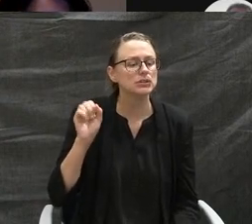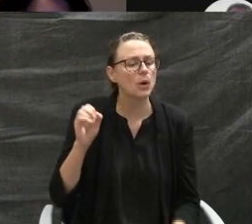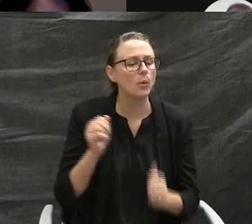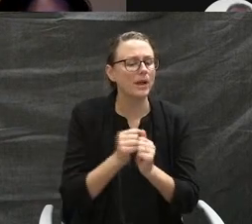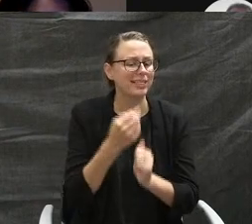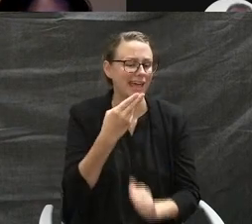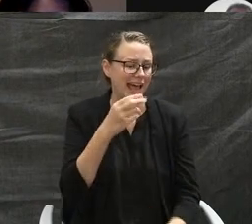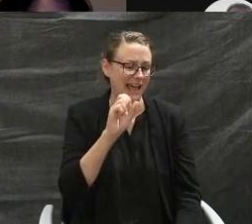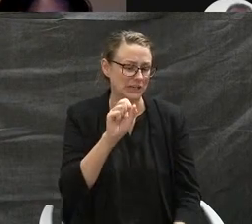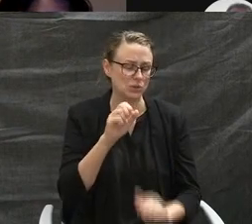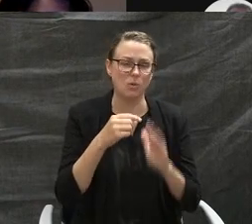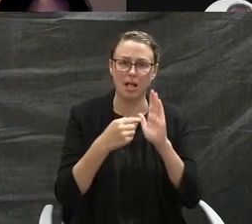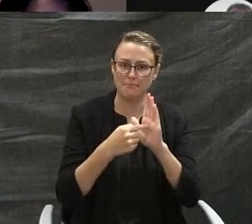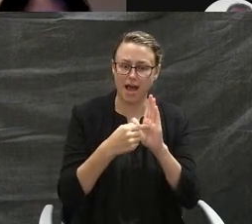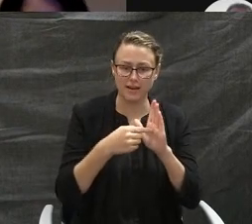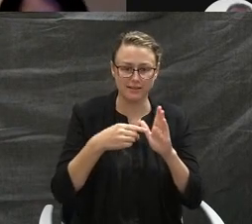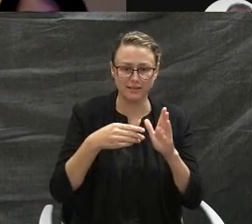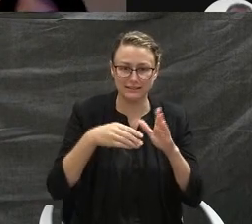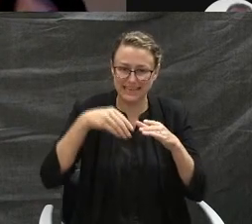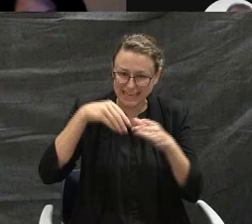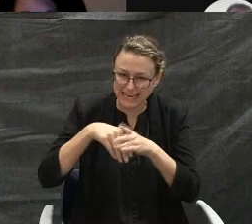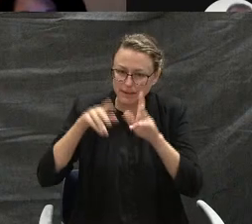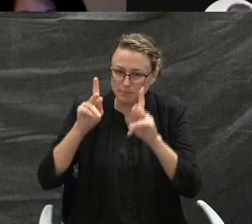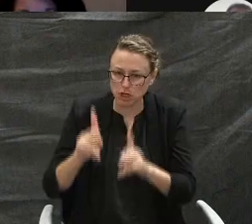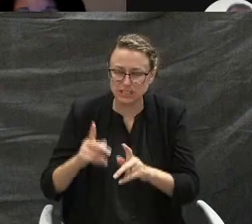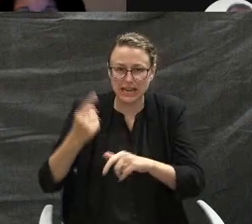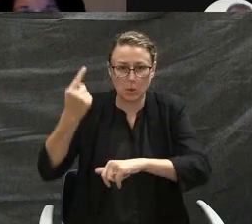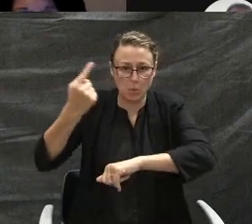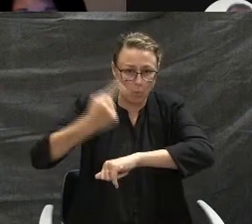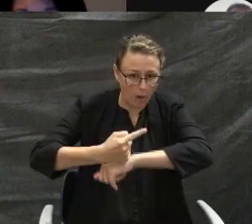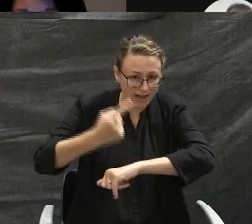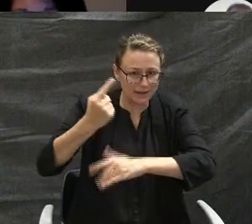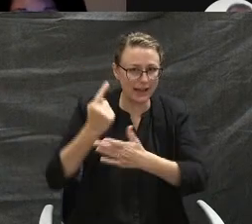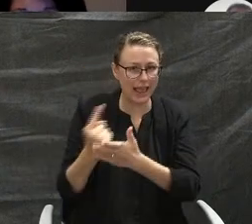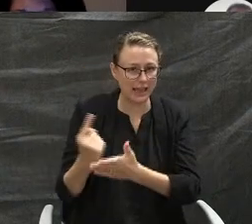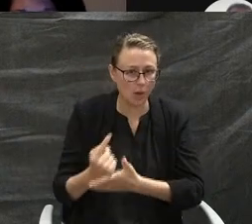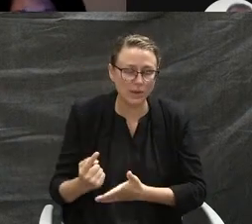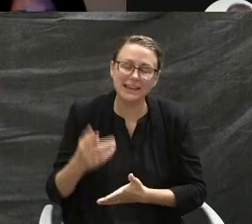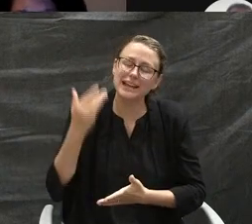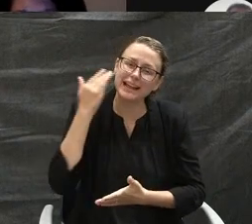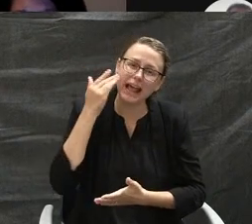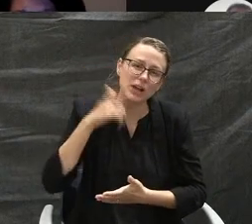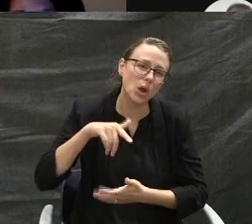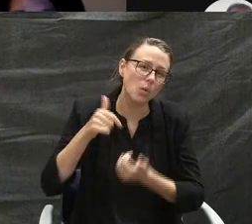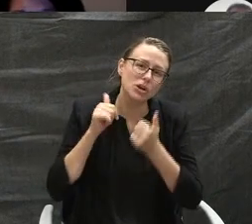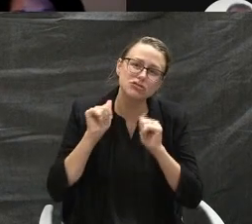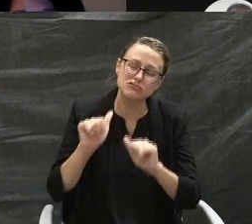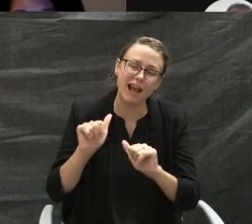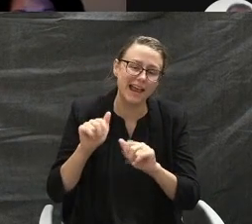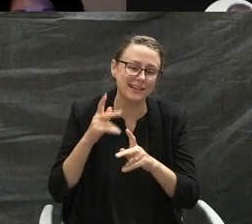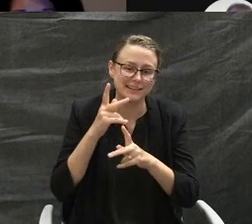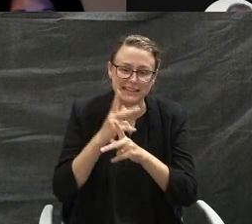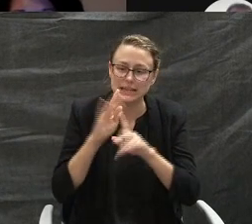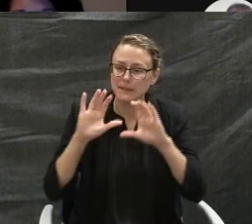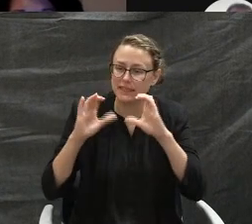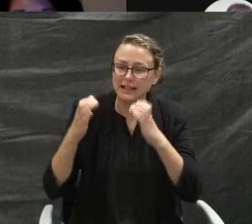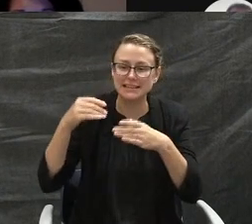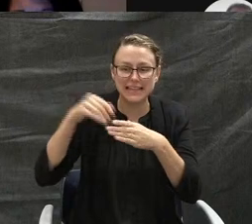question with a high school model. Being in person just one day a week and I see that we're trying to get the classes in